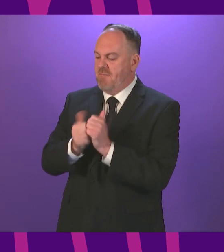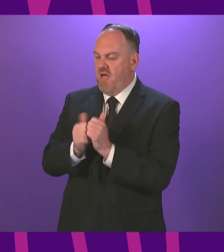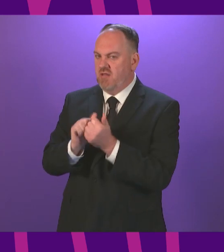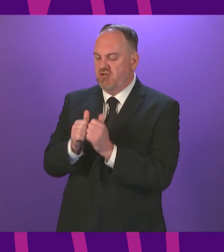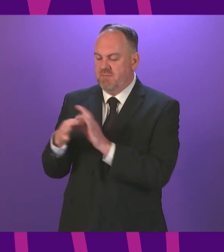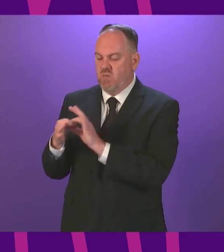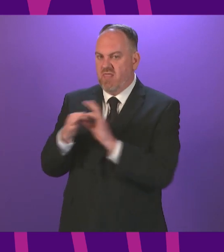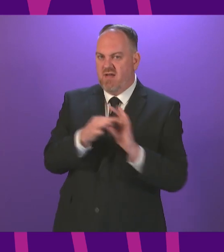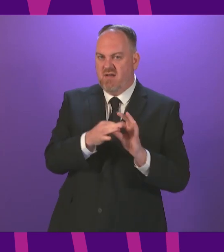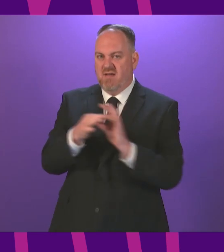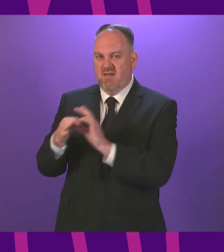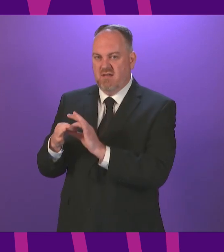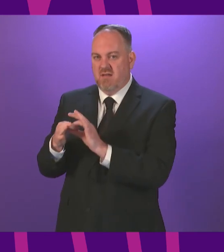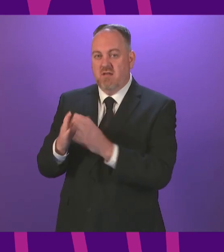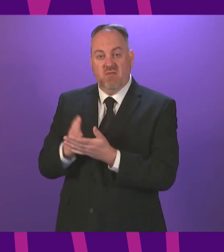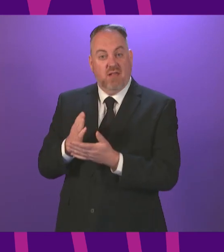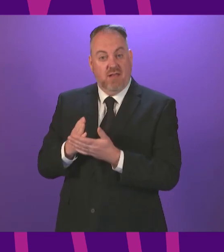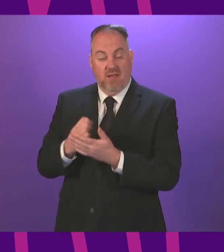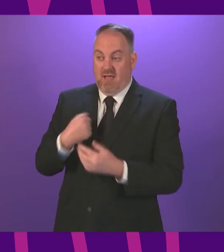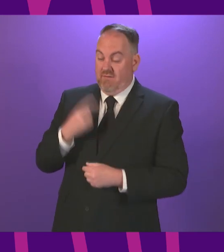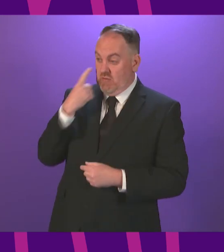Like First Ministers before me, I got to witness the strength of